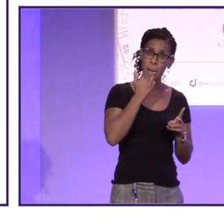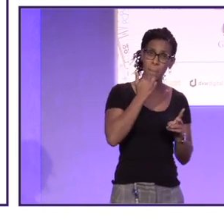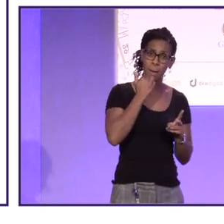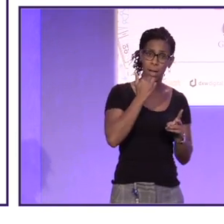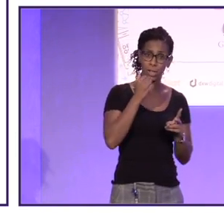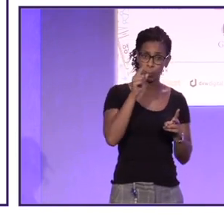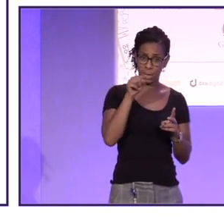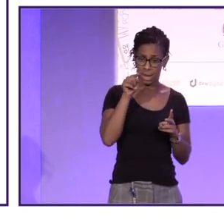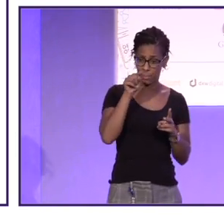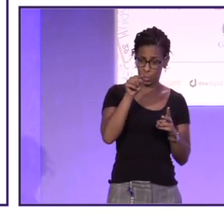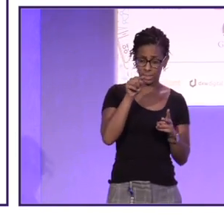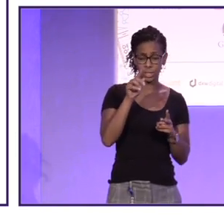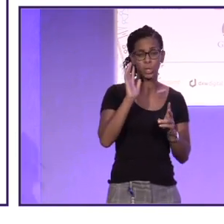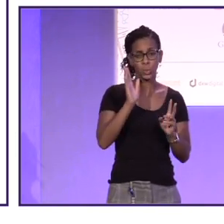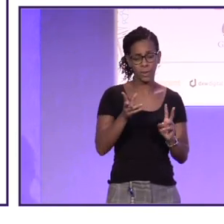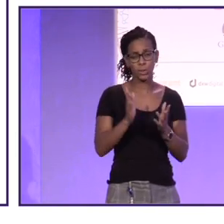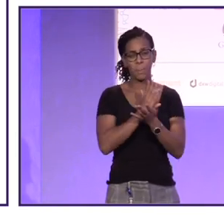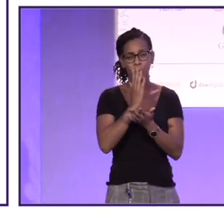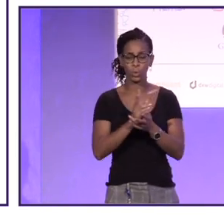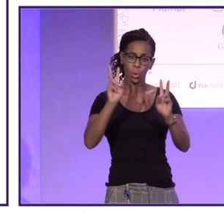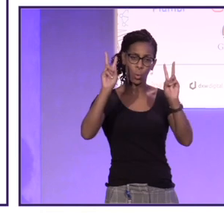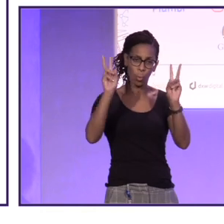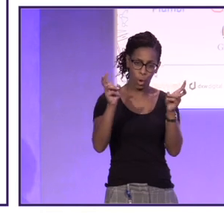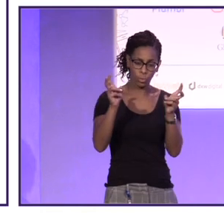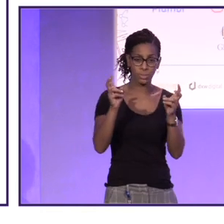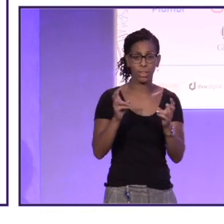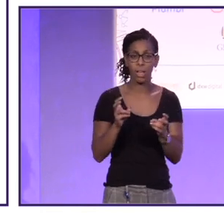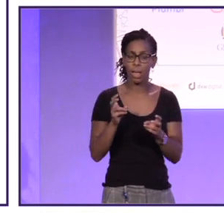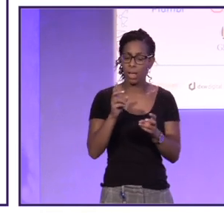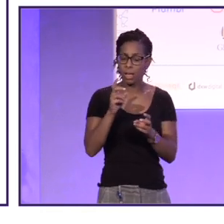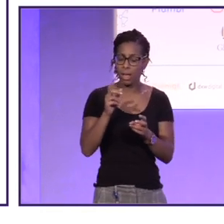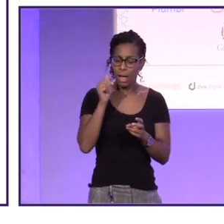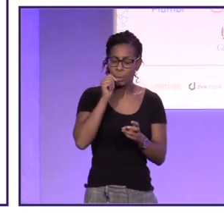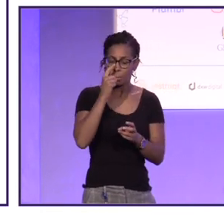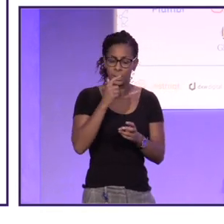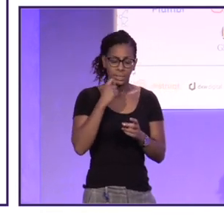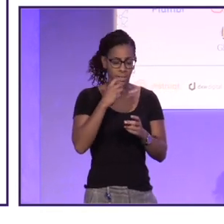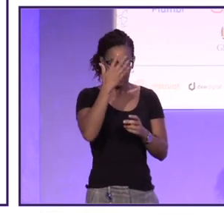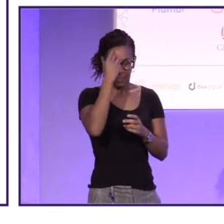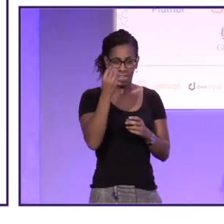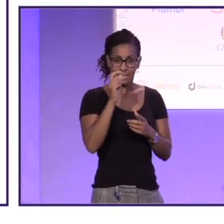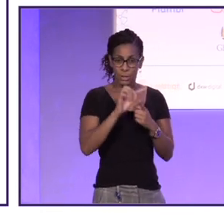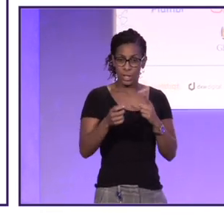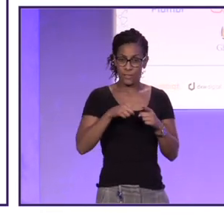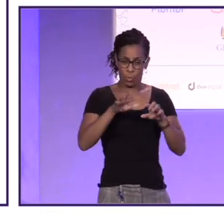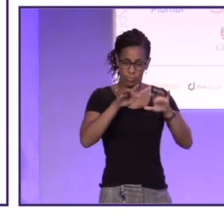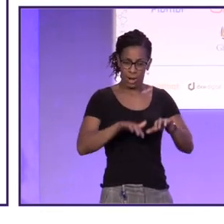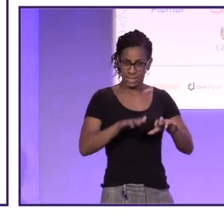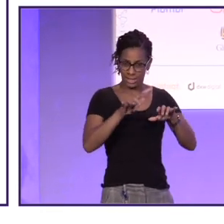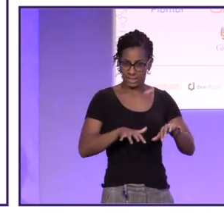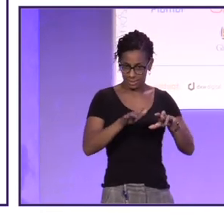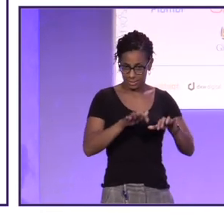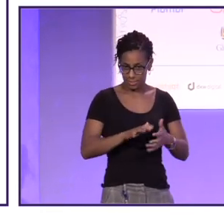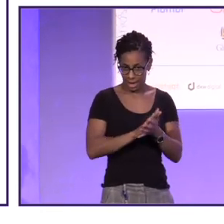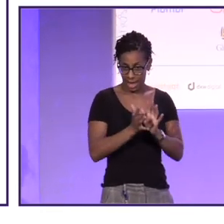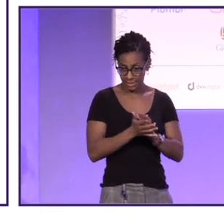Again, quote everything which can be easy to forget though if you're writing it by hand. We're going to look at a couple of interesting